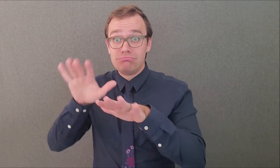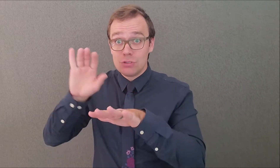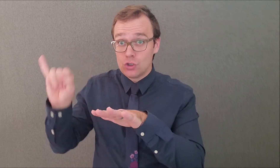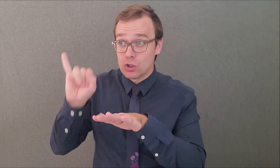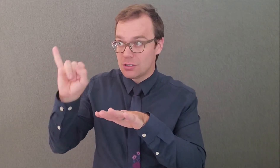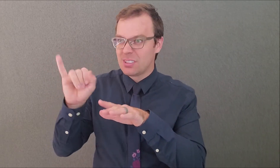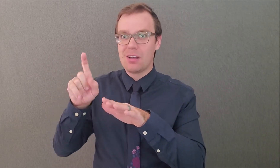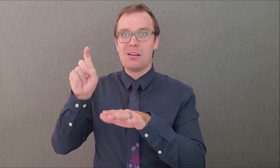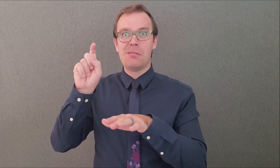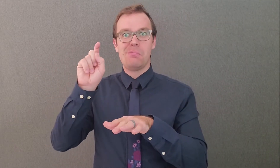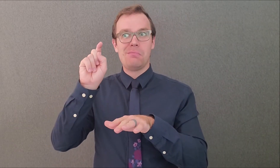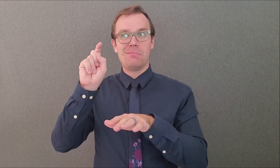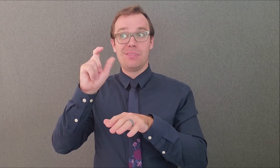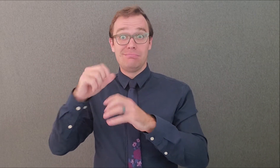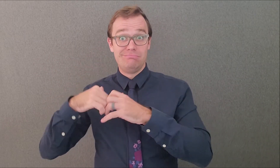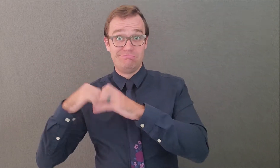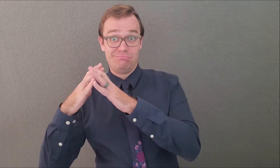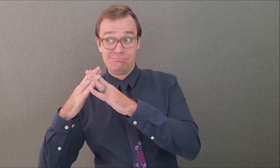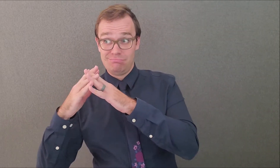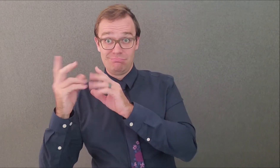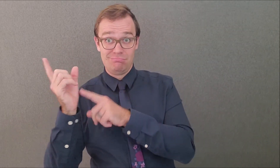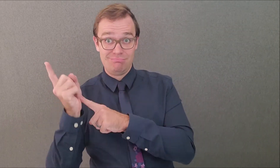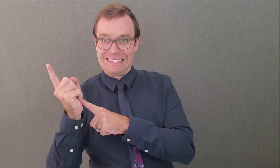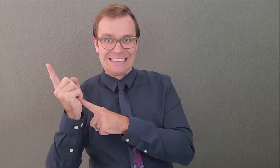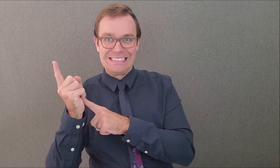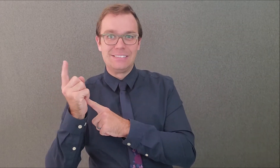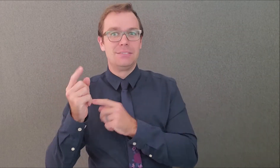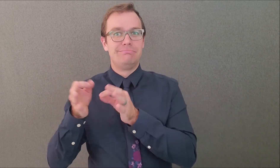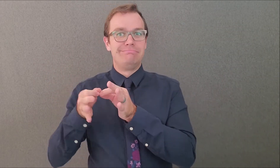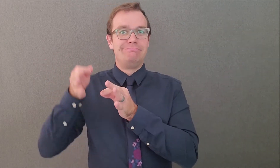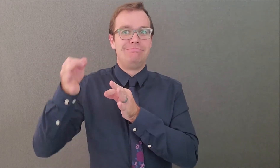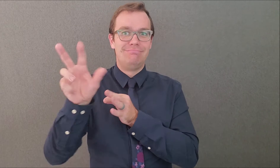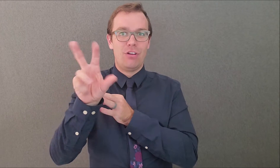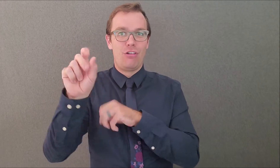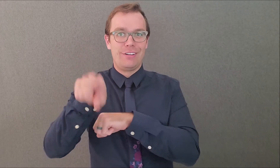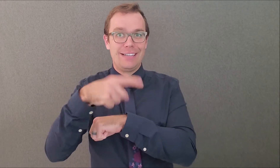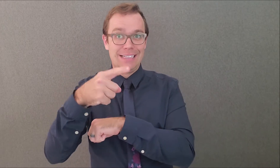flood insurance goes into effect, so don't delay.